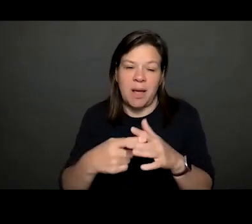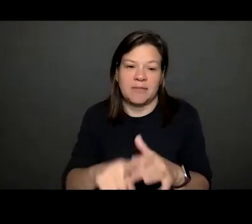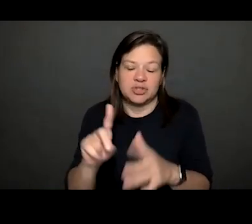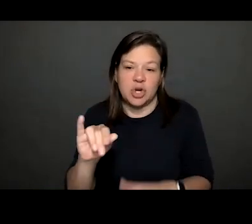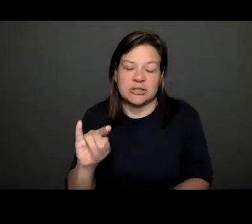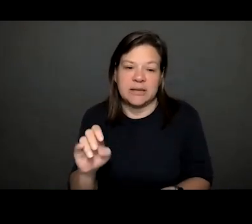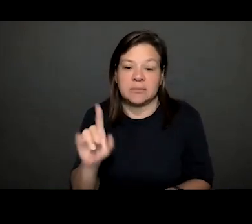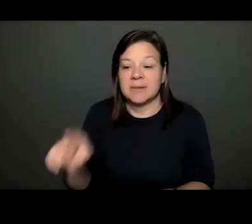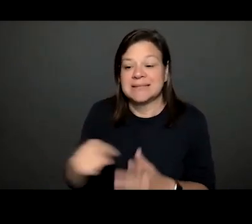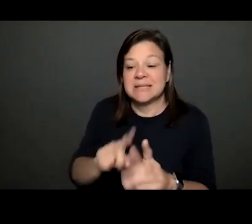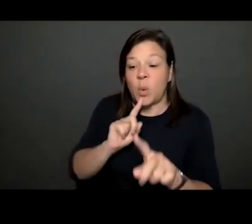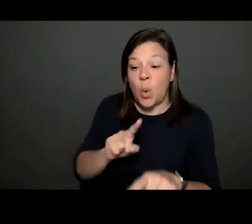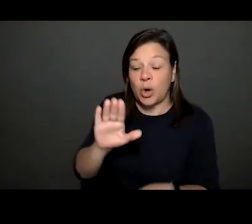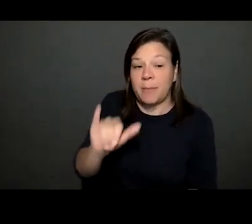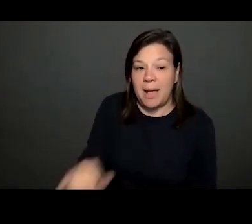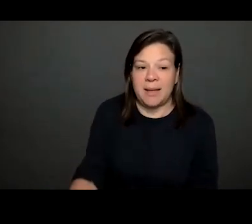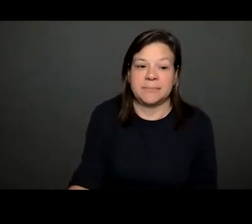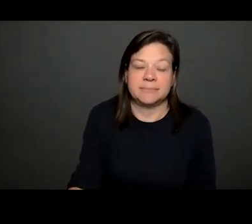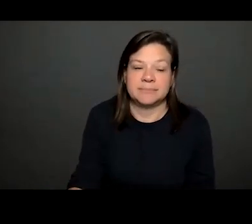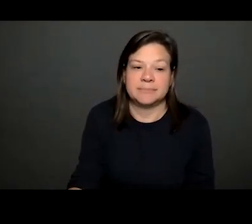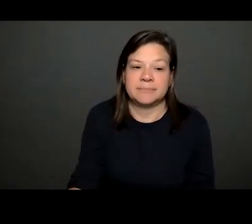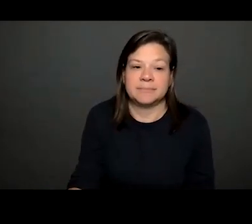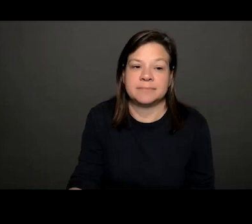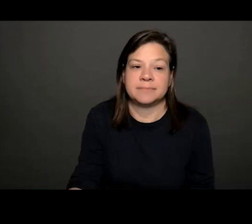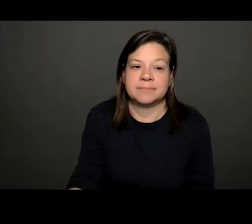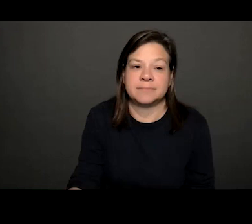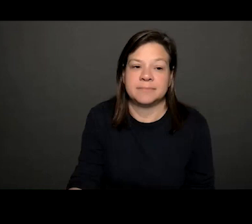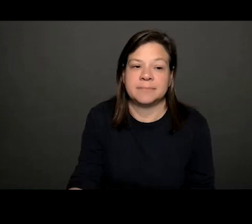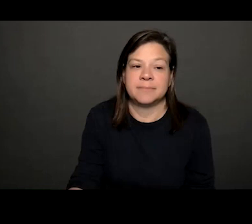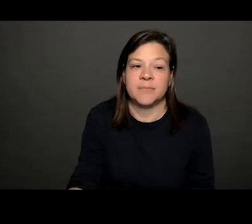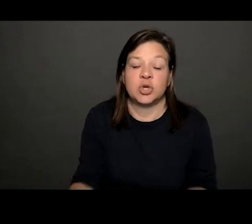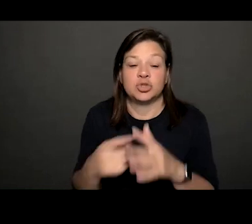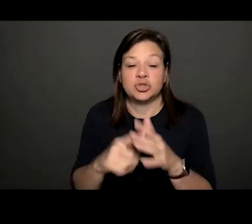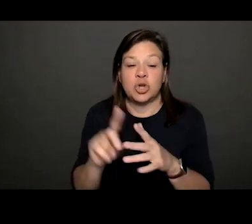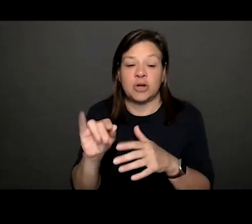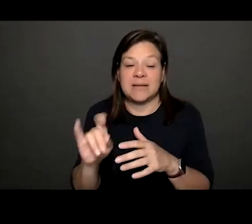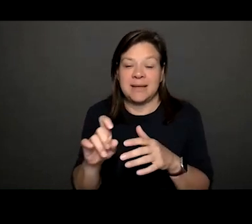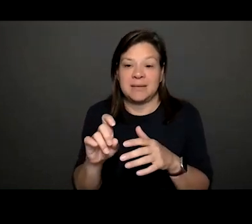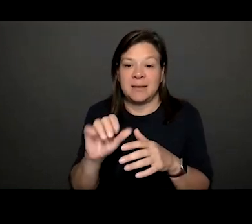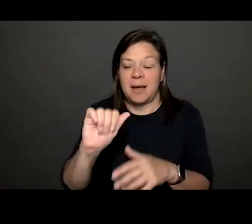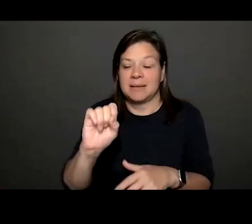AND THEN PICK START DATE ASCENDING. AND THEN WE CAN SEE THAT THE FIRST ONE ON THE LIST IS CAMP DENNIS.